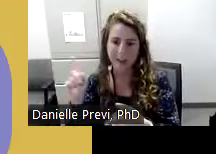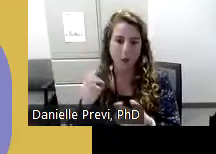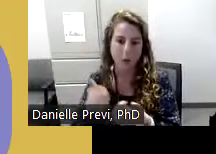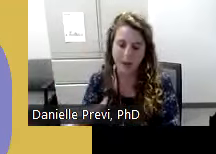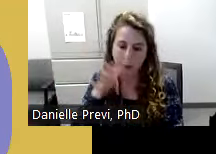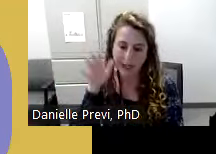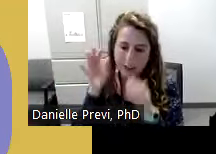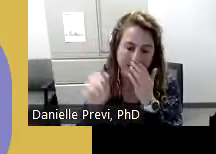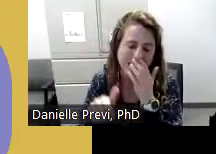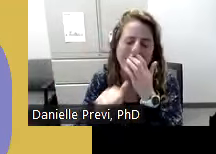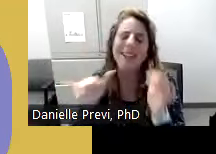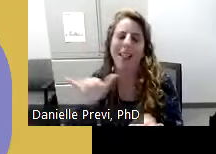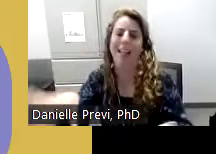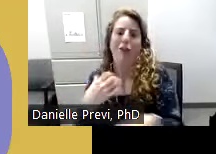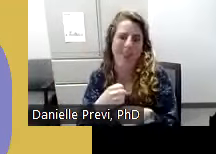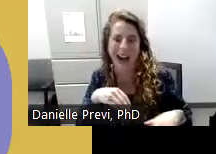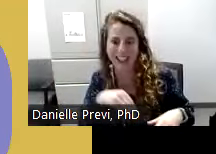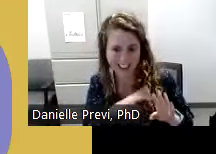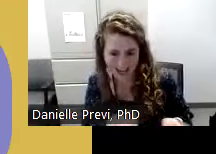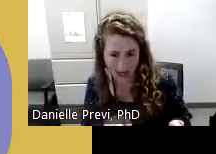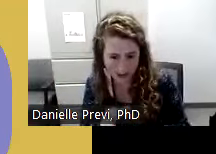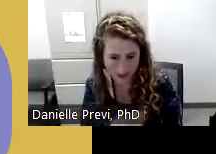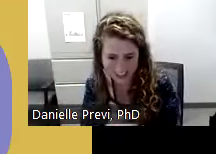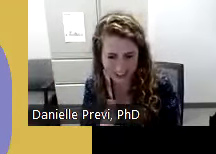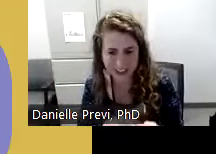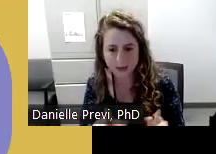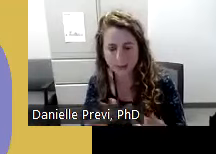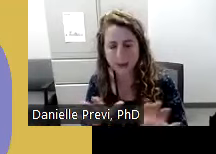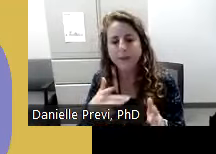to go to other people’s houses without parents and things like that. They’re not locked in